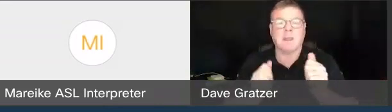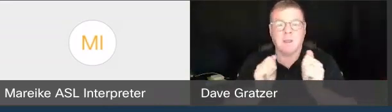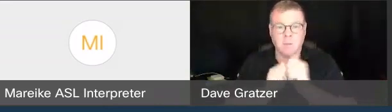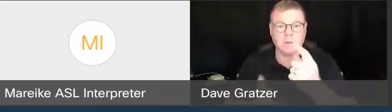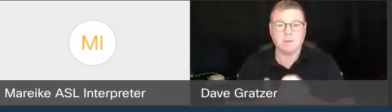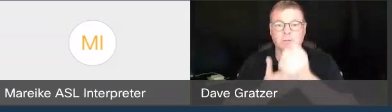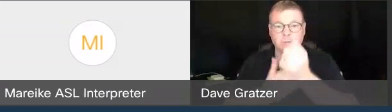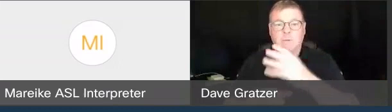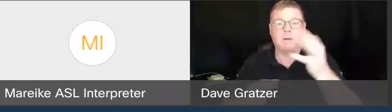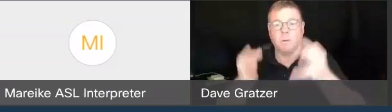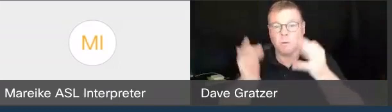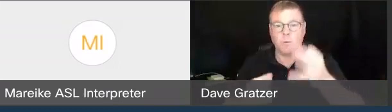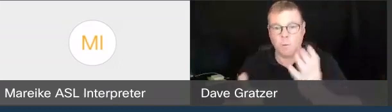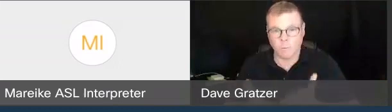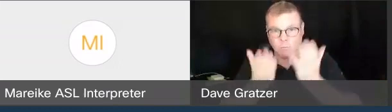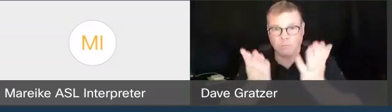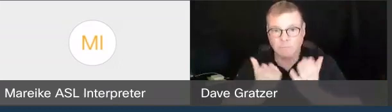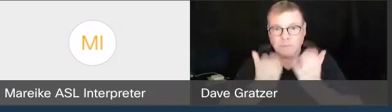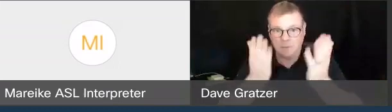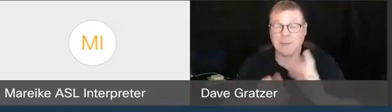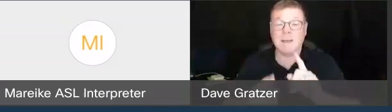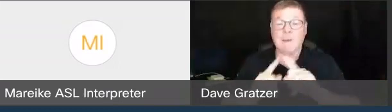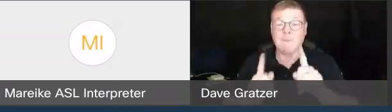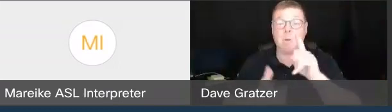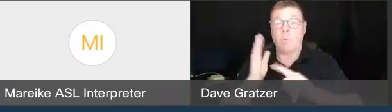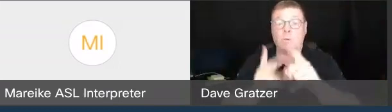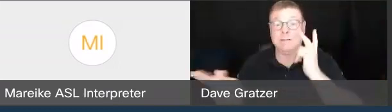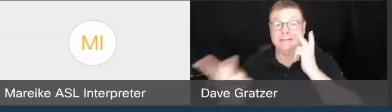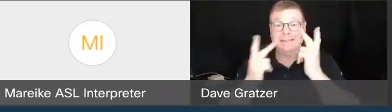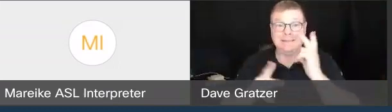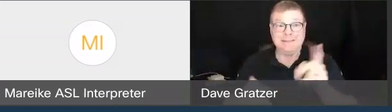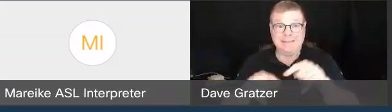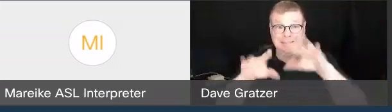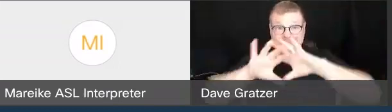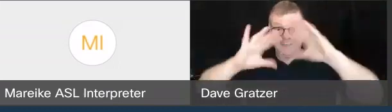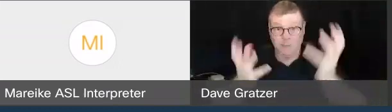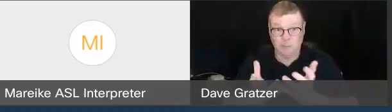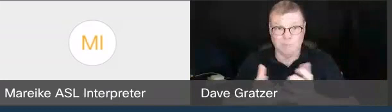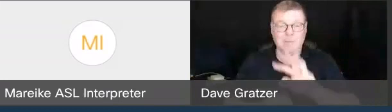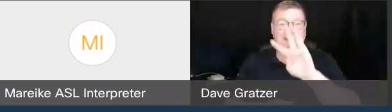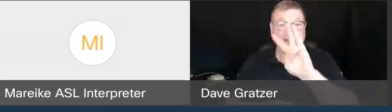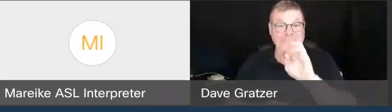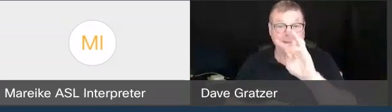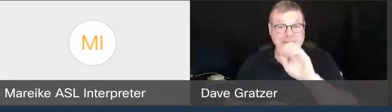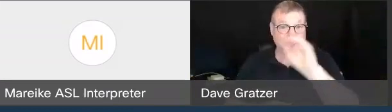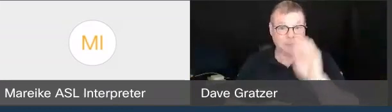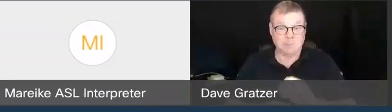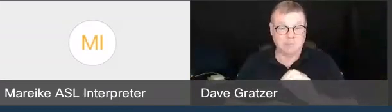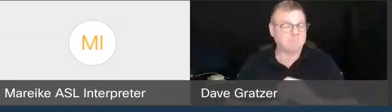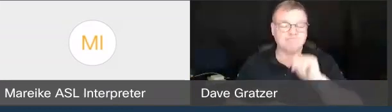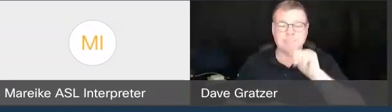court recommendations. But what you'll see here is among the sample, 60% had unmet basic needs,